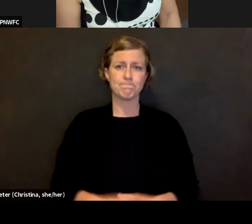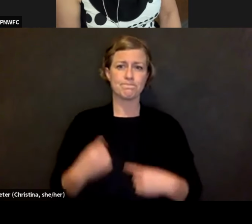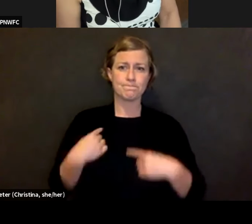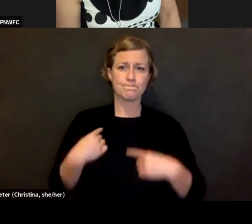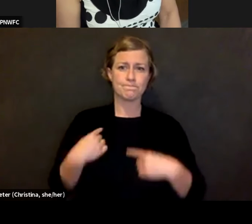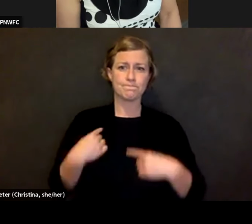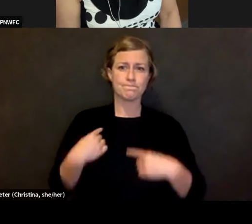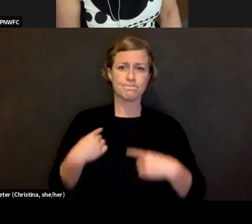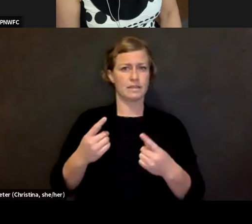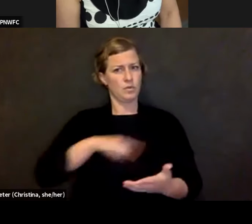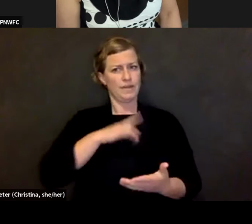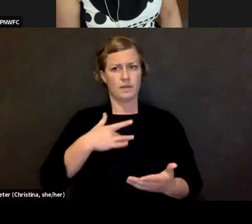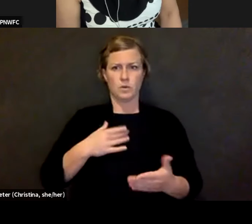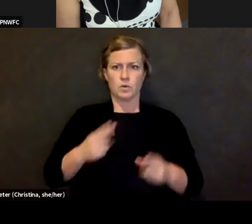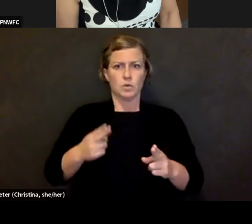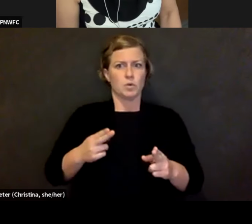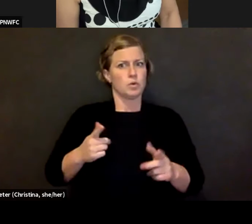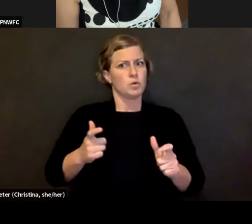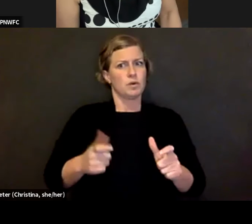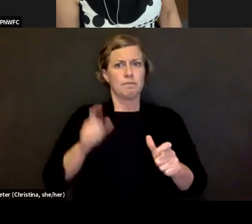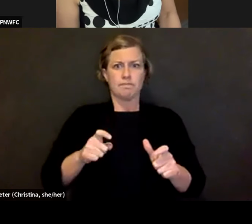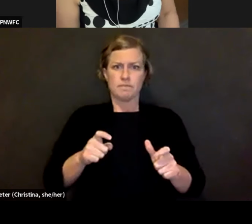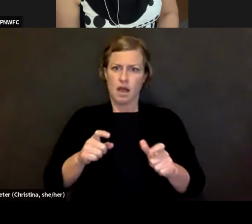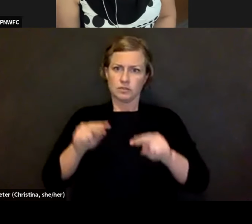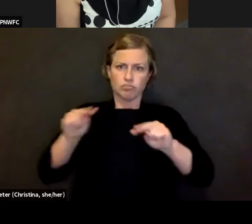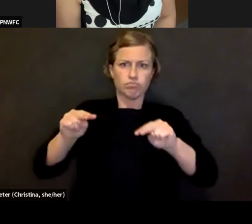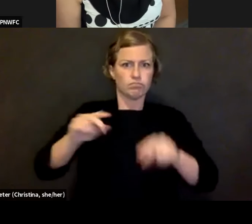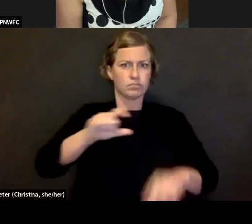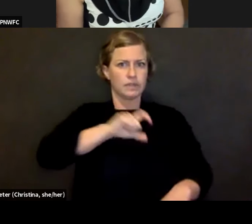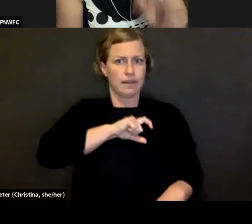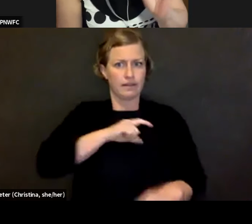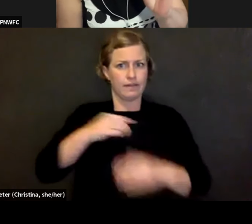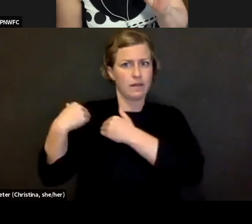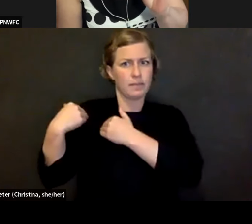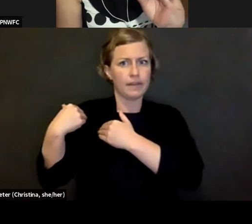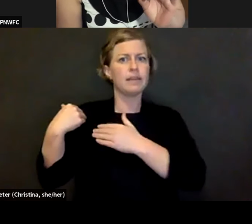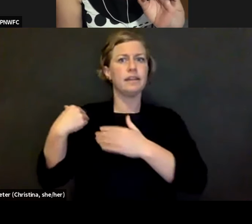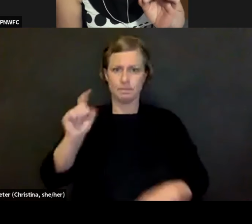for me. I want to talk about a couple of things. I think the urgency around police accountability, for